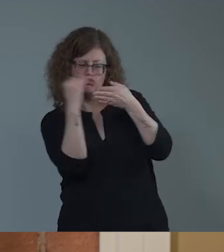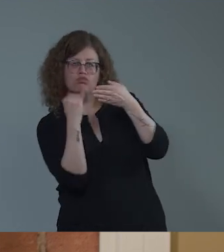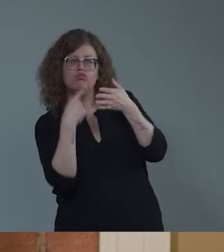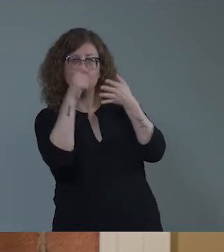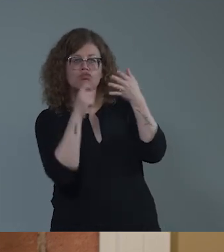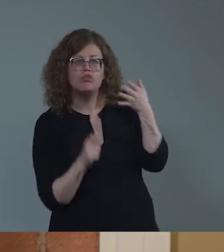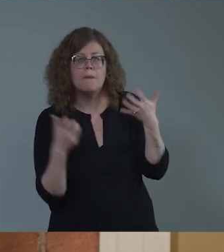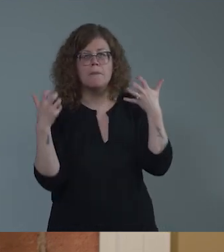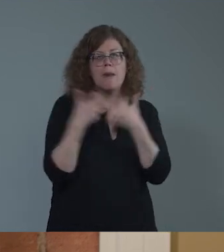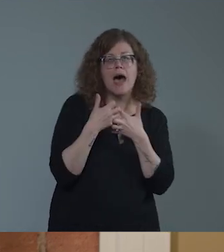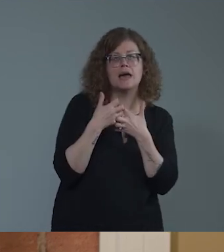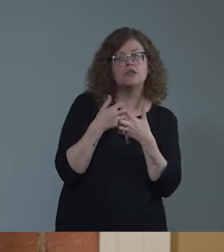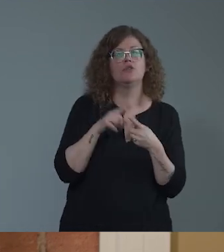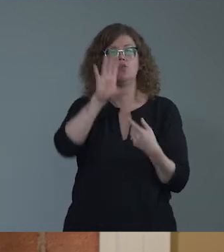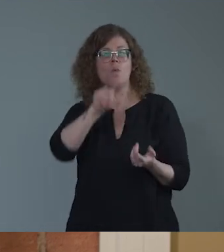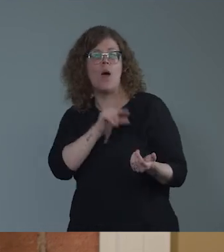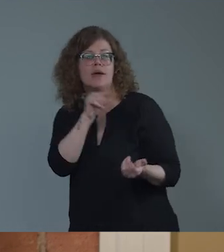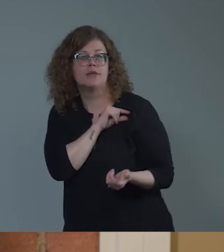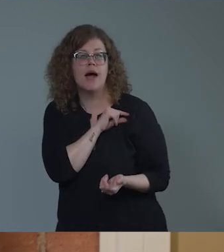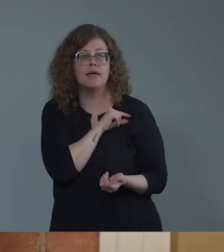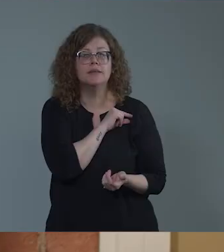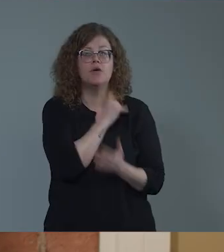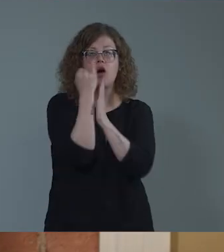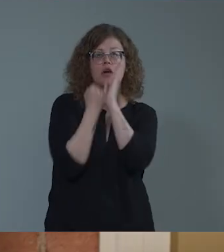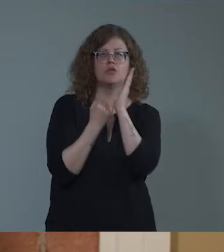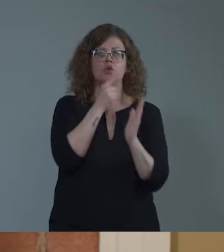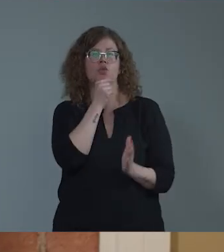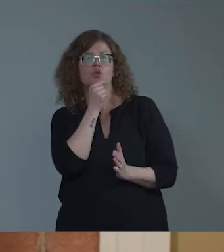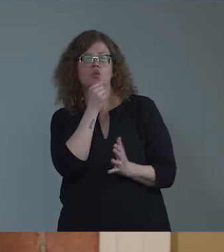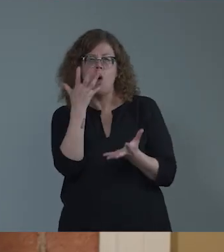What you want in order to do that is a really broad variety of perspectives.